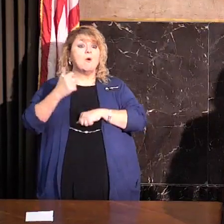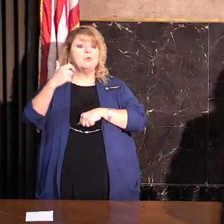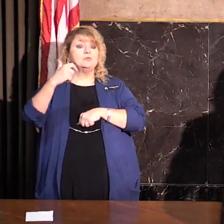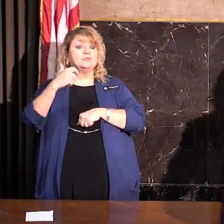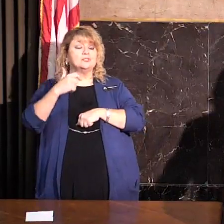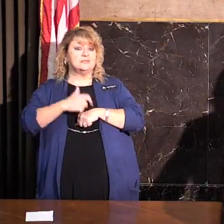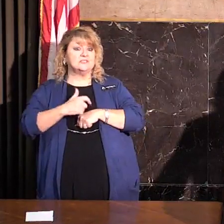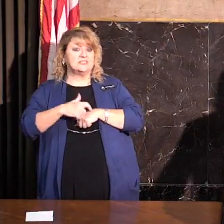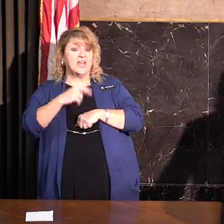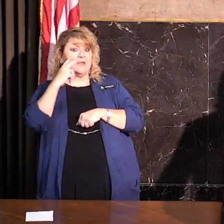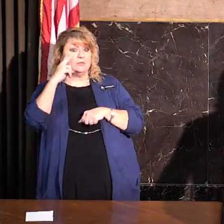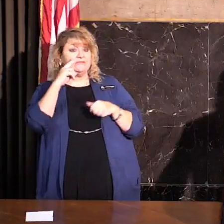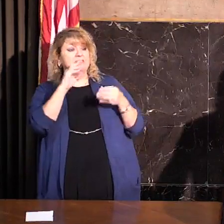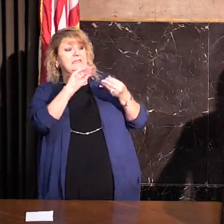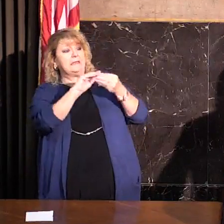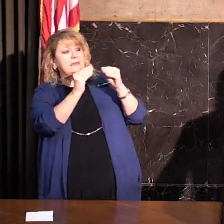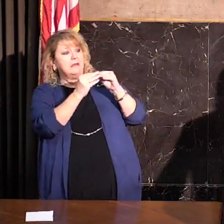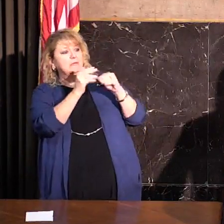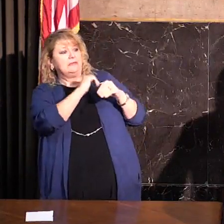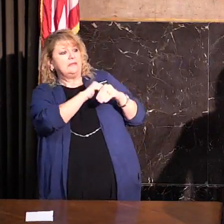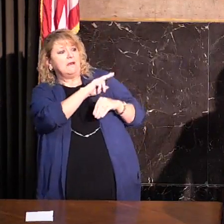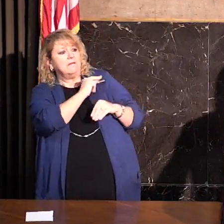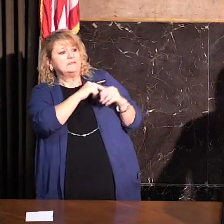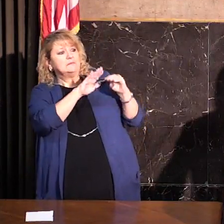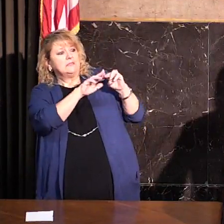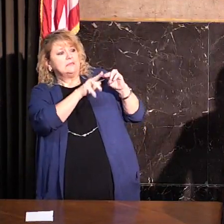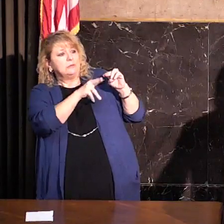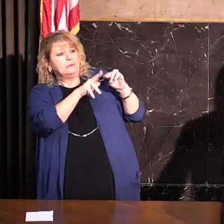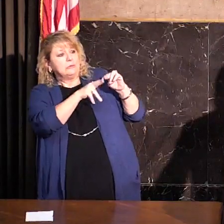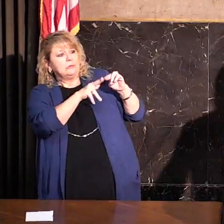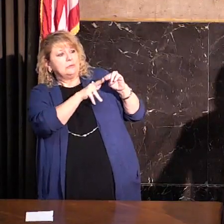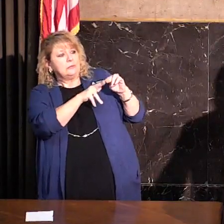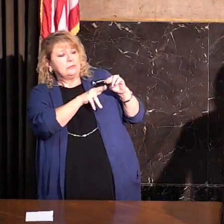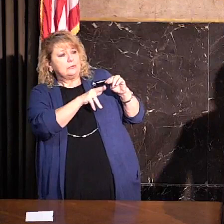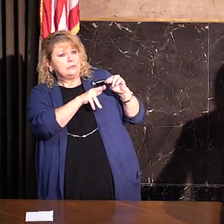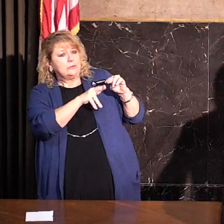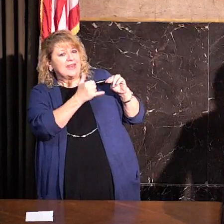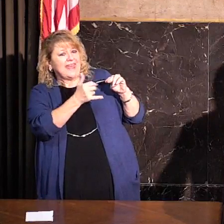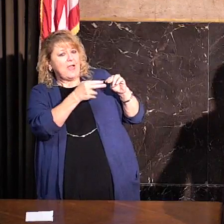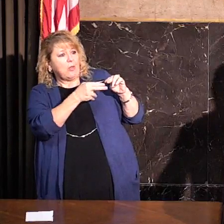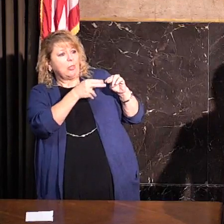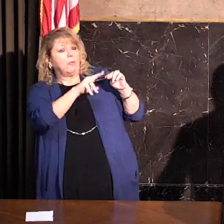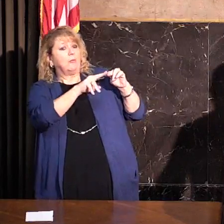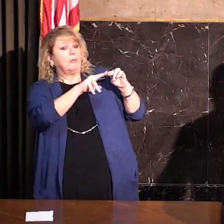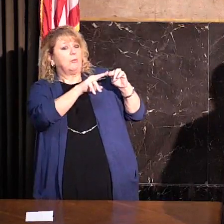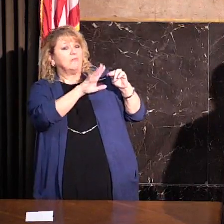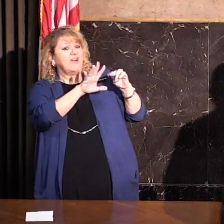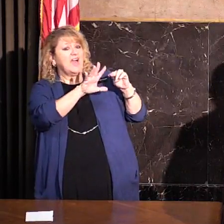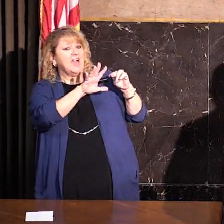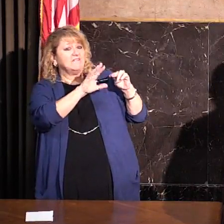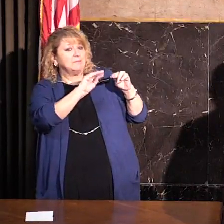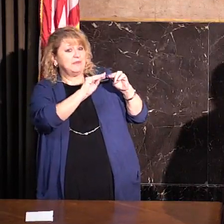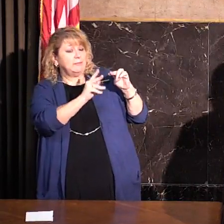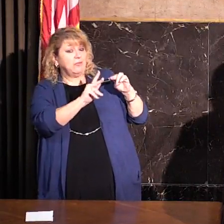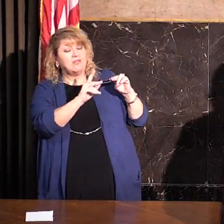actually seen a daily increase in the number of individuals hospitalized although it's a